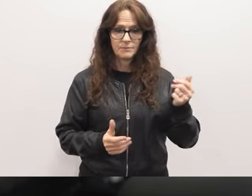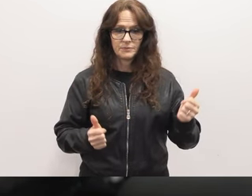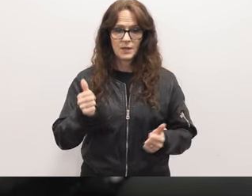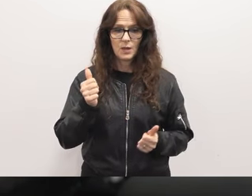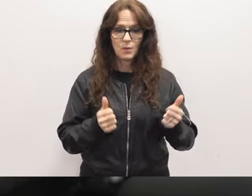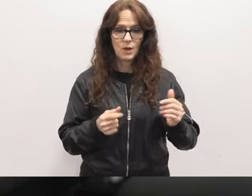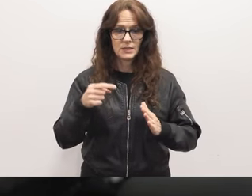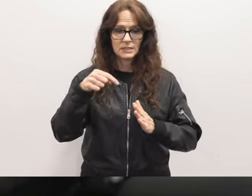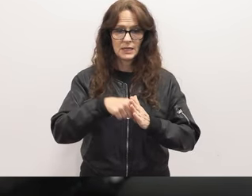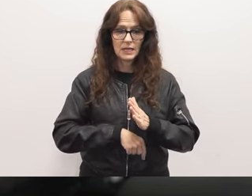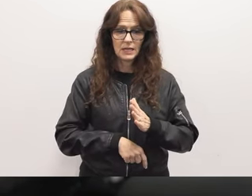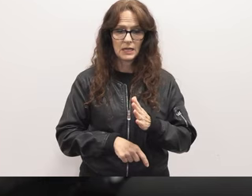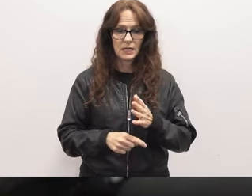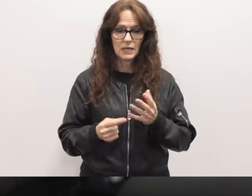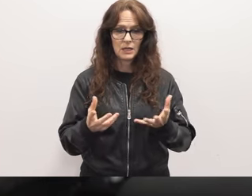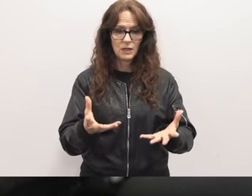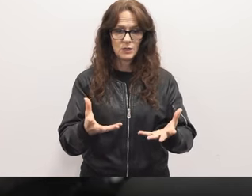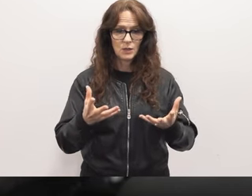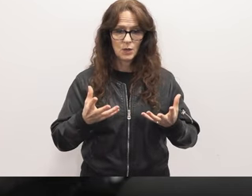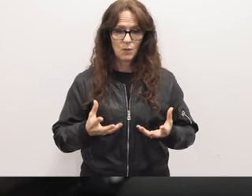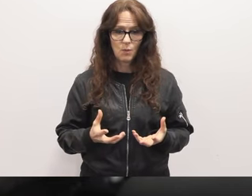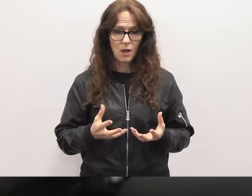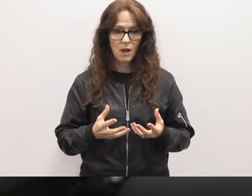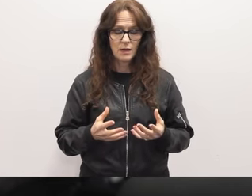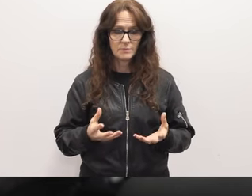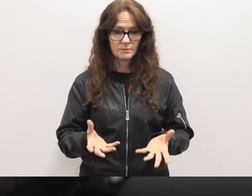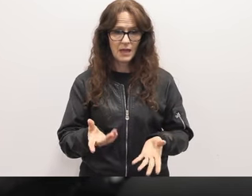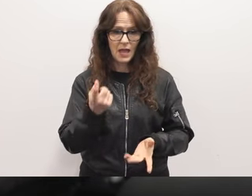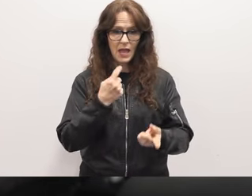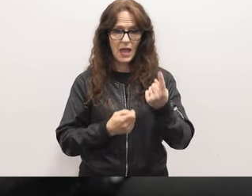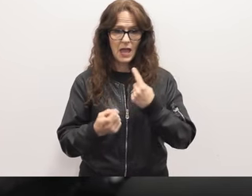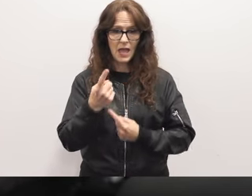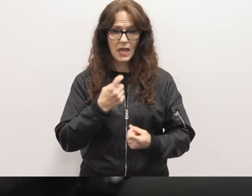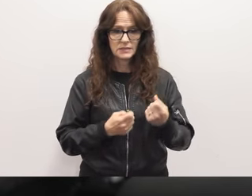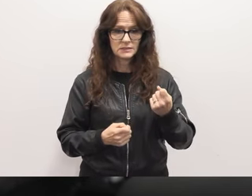if there's more detail that you'd like, Doug, feel free to ask us any questions that you want to ask us.